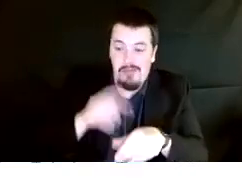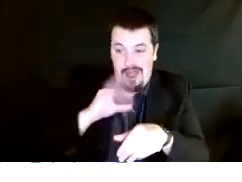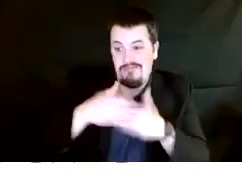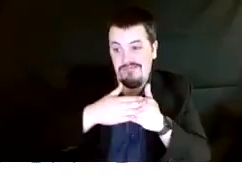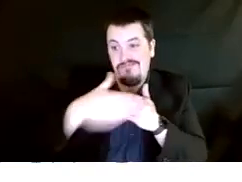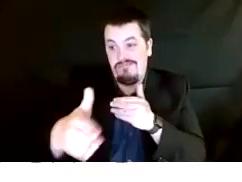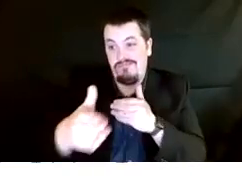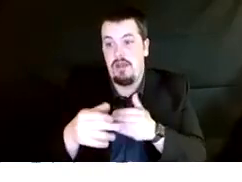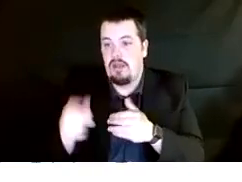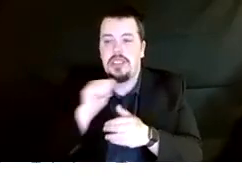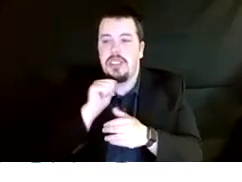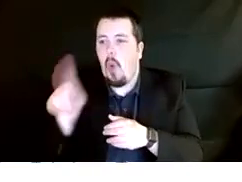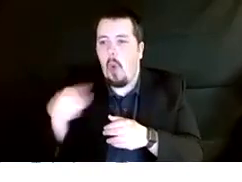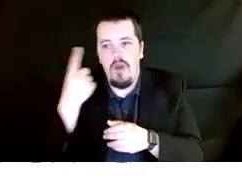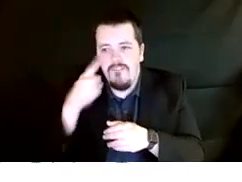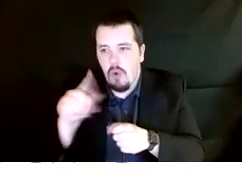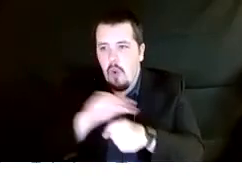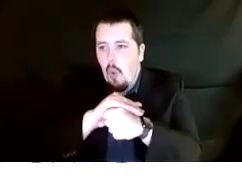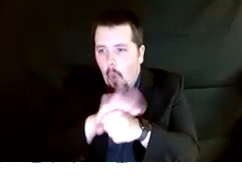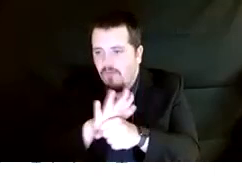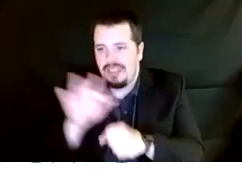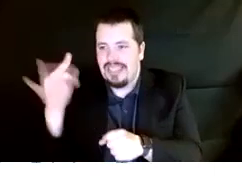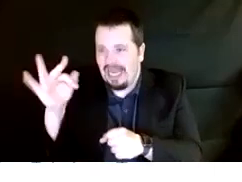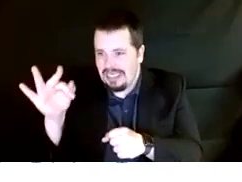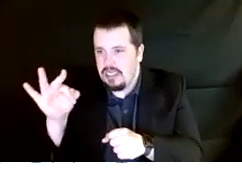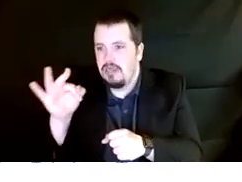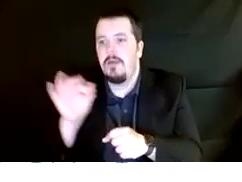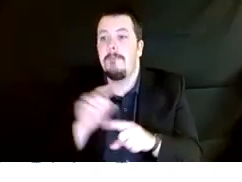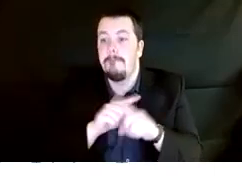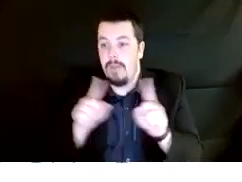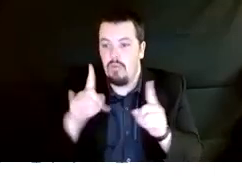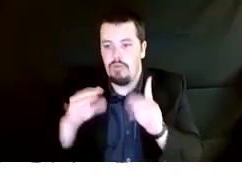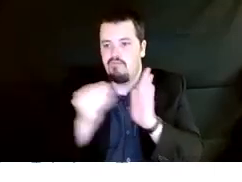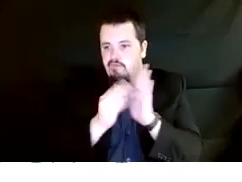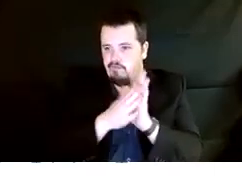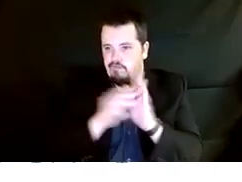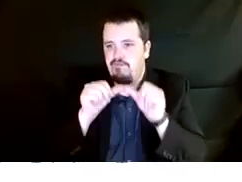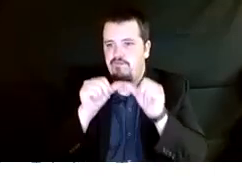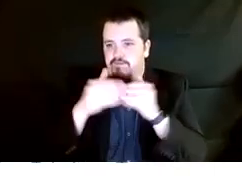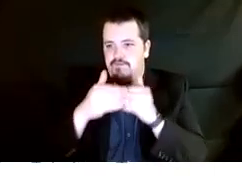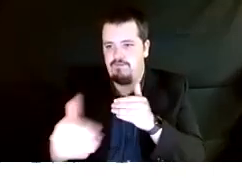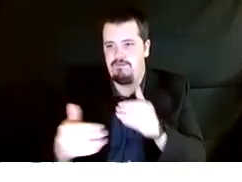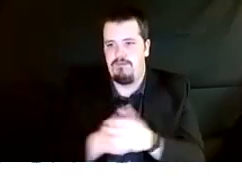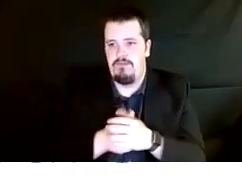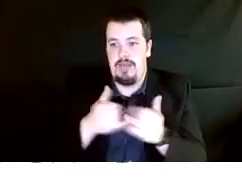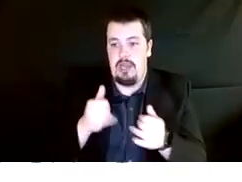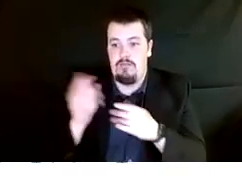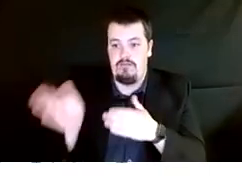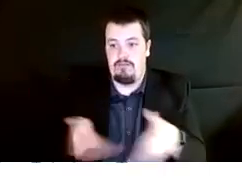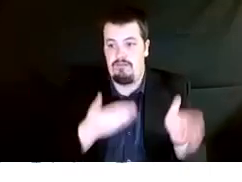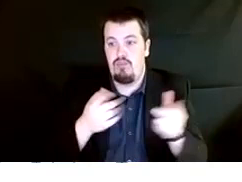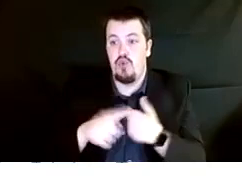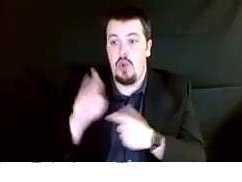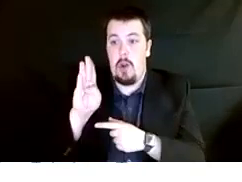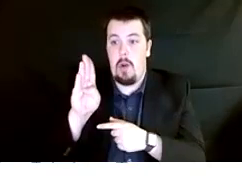not just for COVID 19... um so uh I'm gonna turn that over to Brian who's gonna talk a little bit